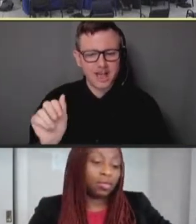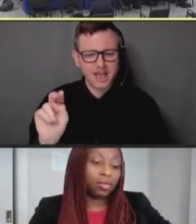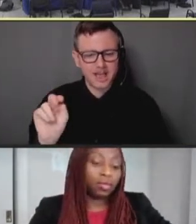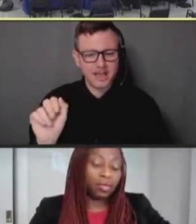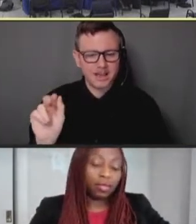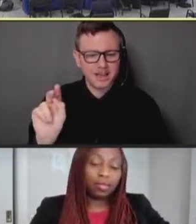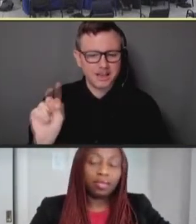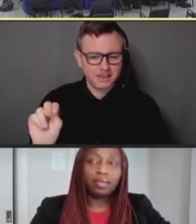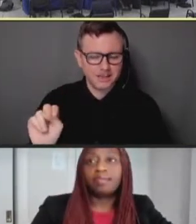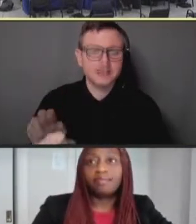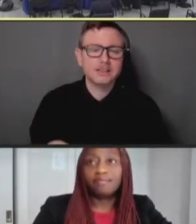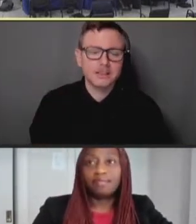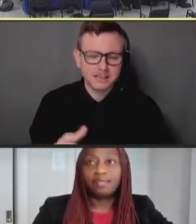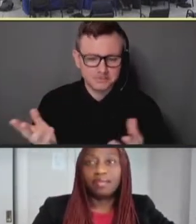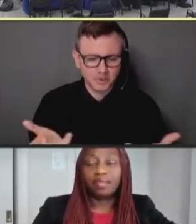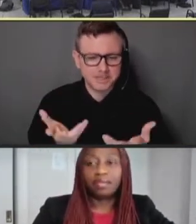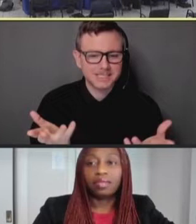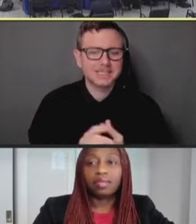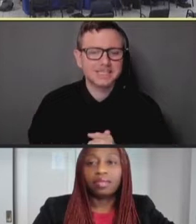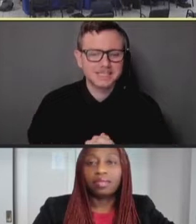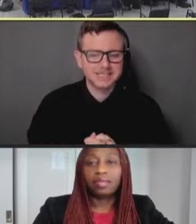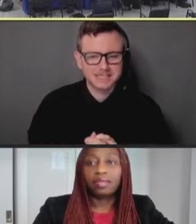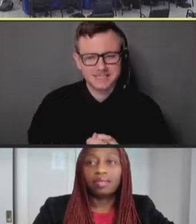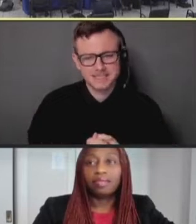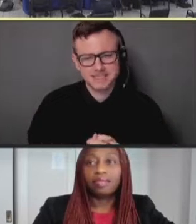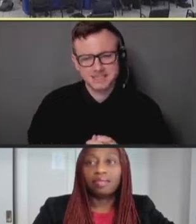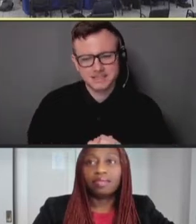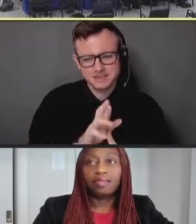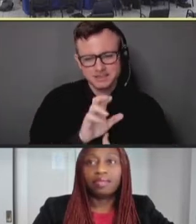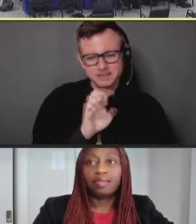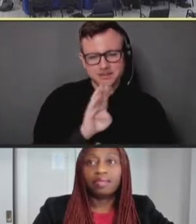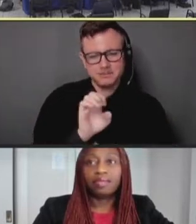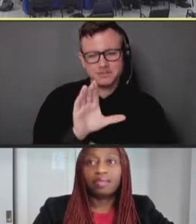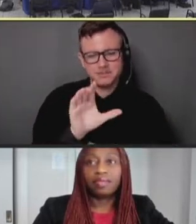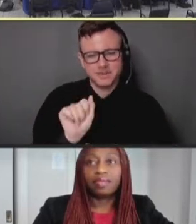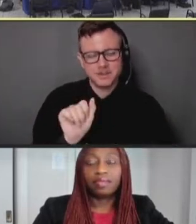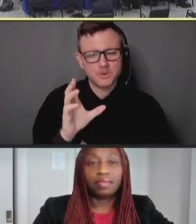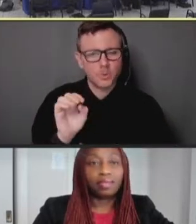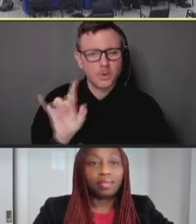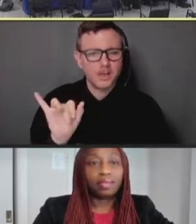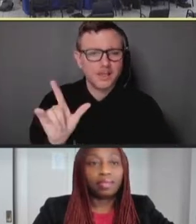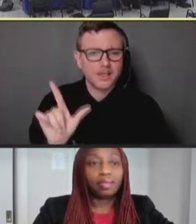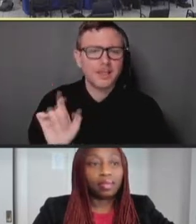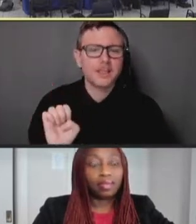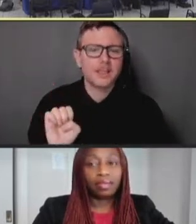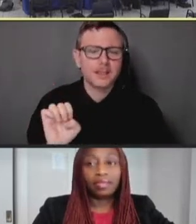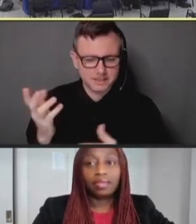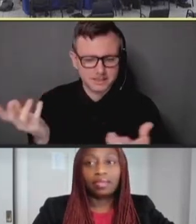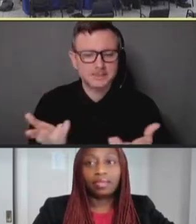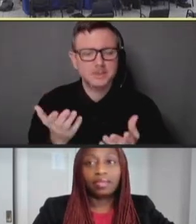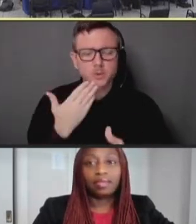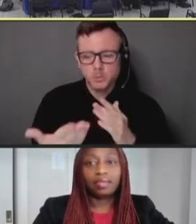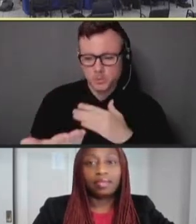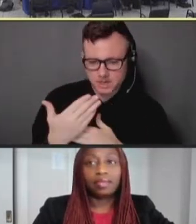Ann Aikin: Hello. Rebecca Coyle. Rebecca Coyle: Present. Ann Aikin: Good morning.